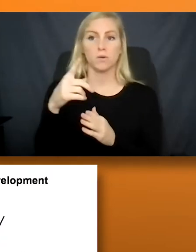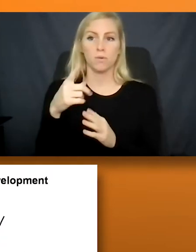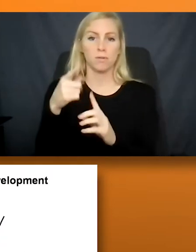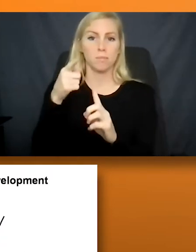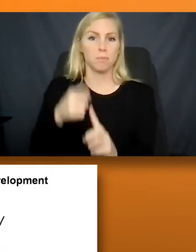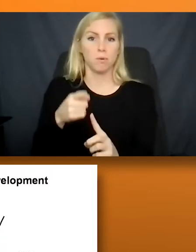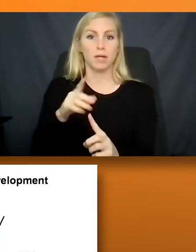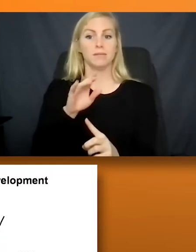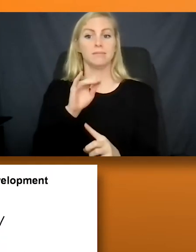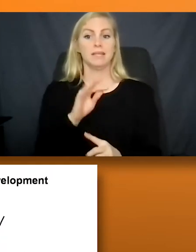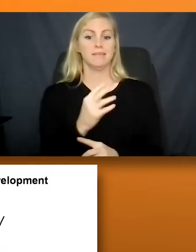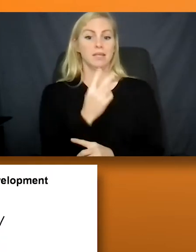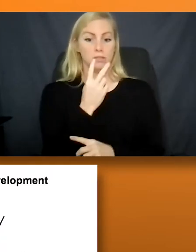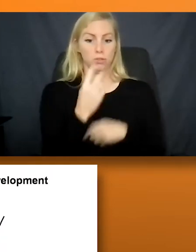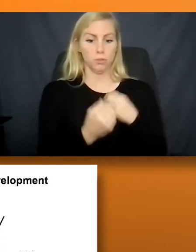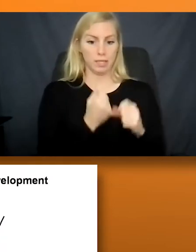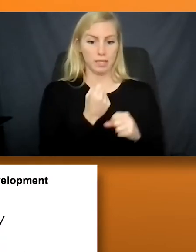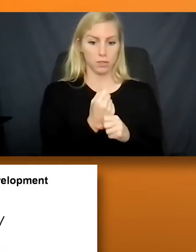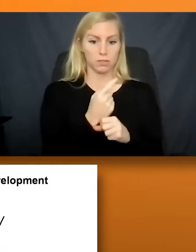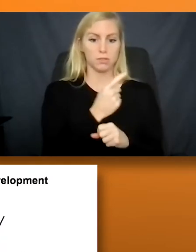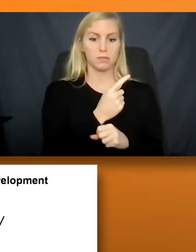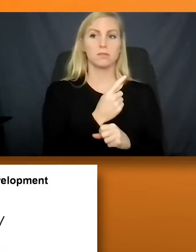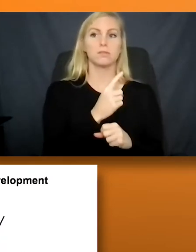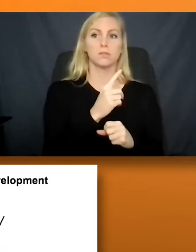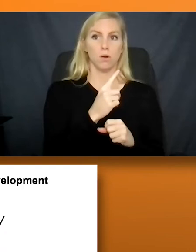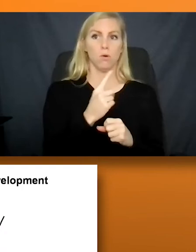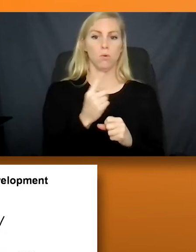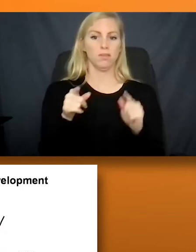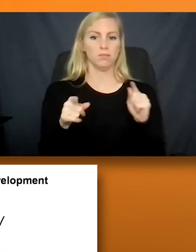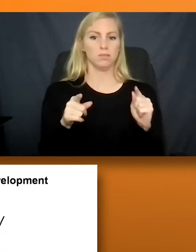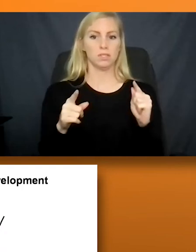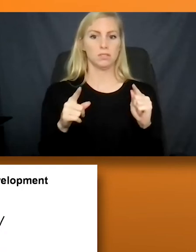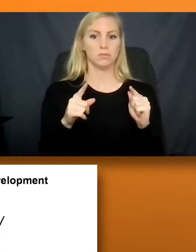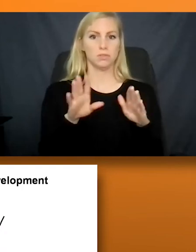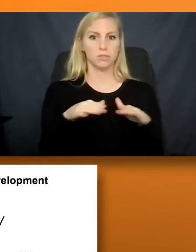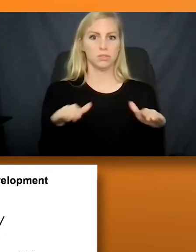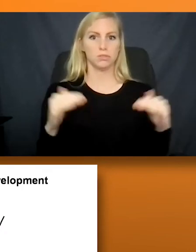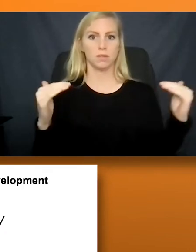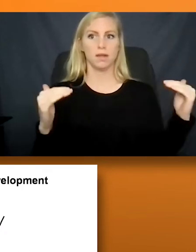at two years, if one child has 300 words and one child has 150 words,